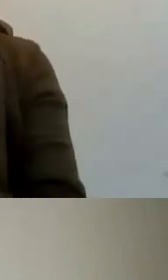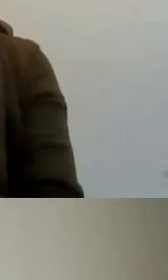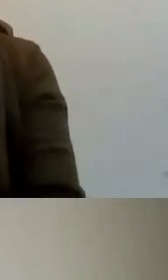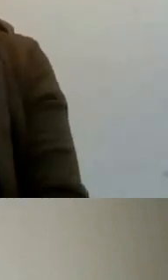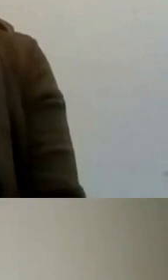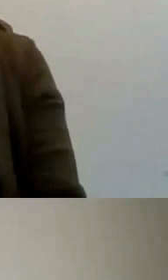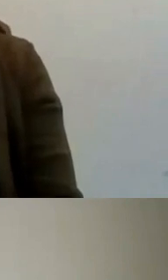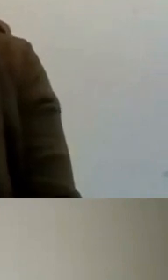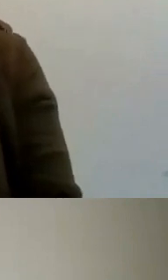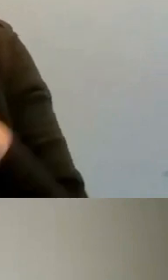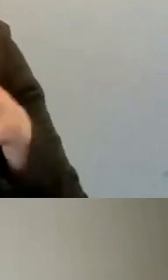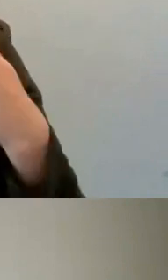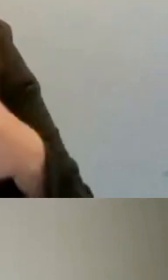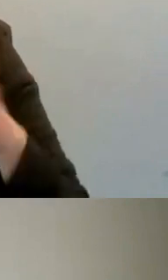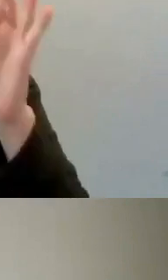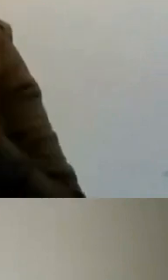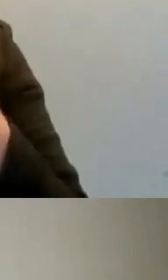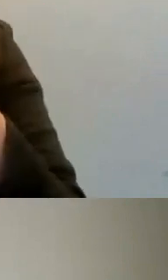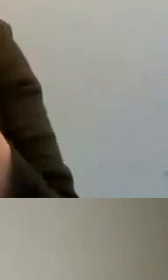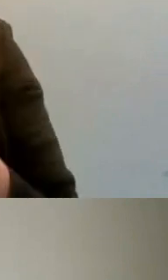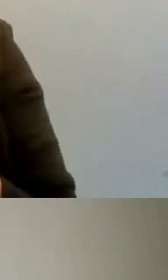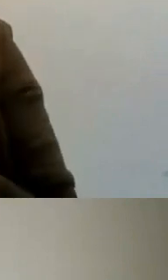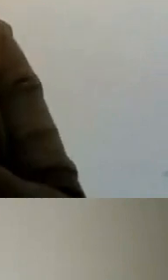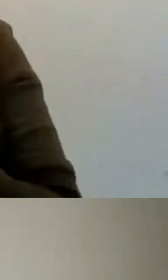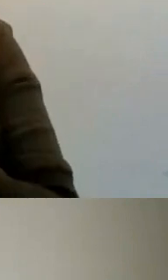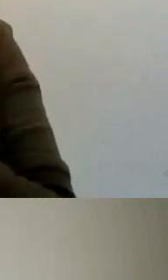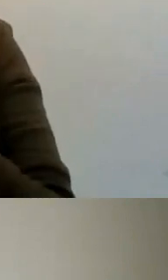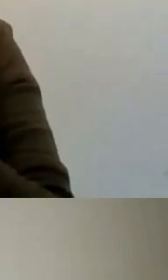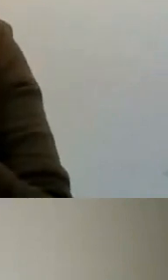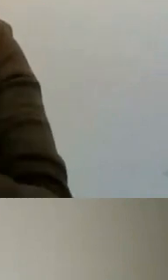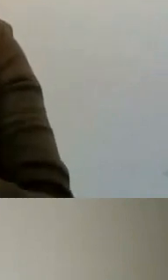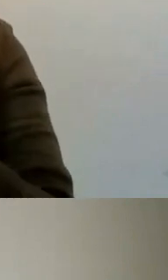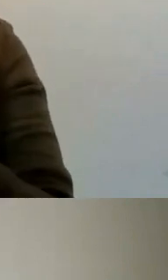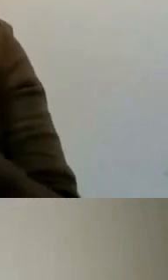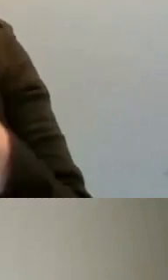important informative in terms of his career goals of working in community Psychiatry as a clinician